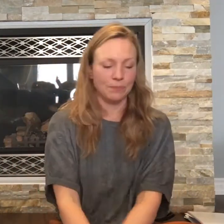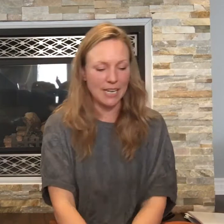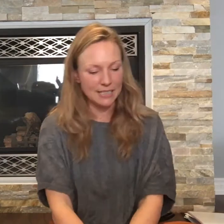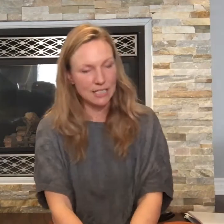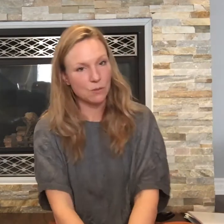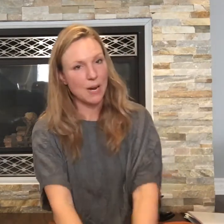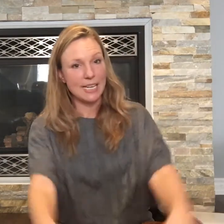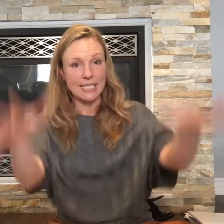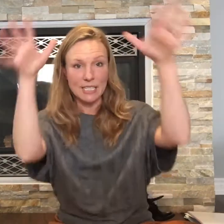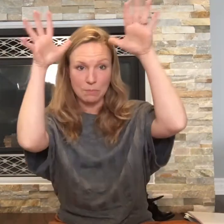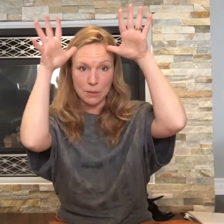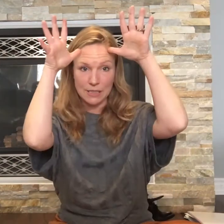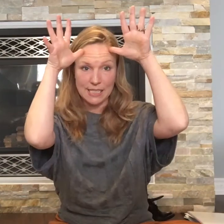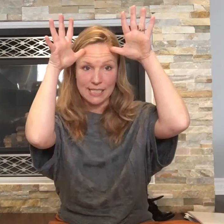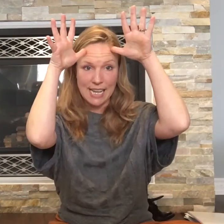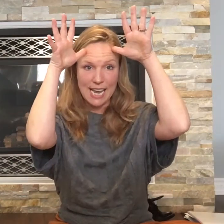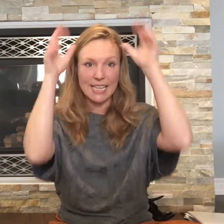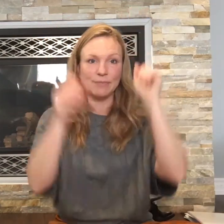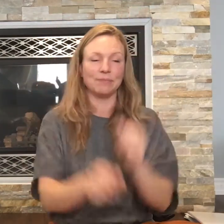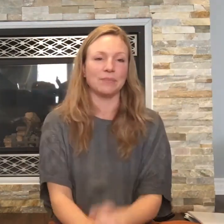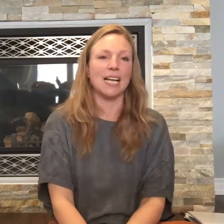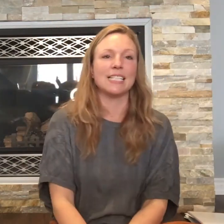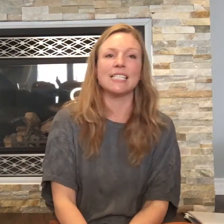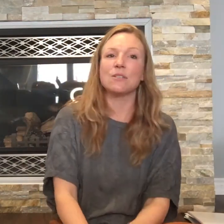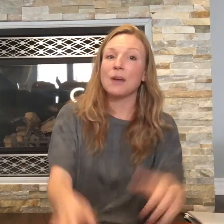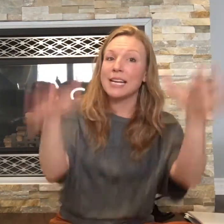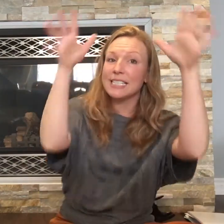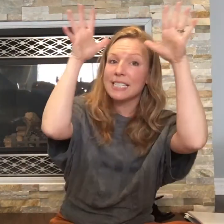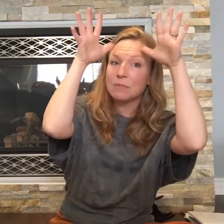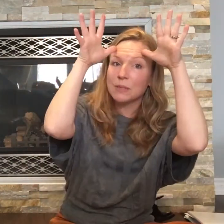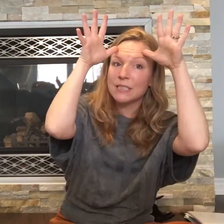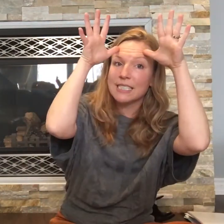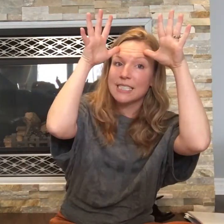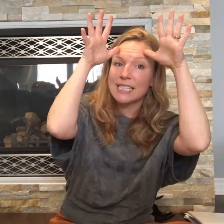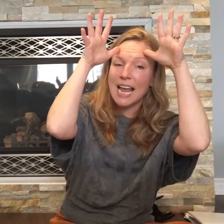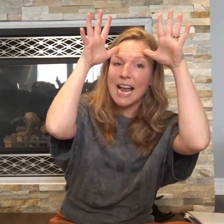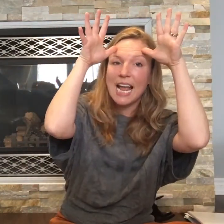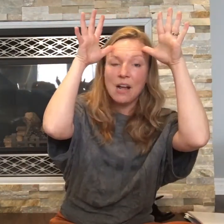eight little REINDEER pull his sleigh, eight little REINDEER pull this way,